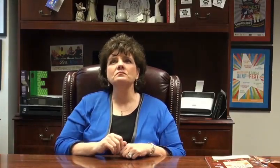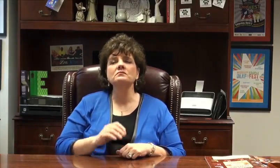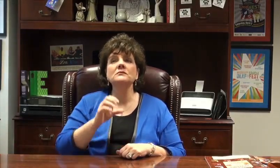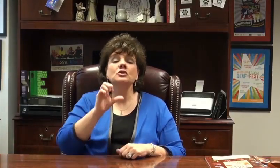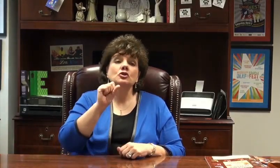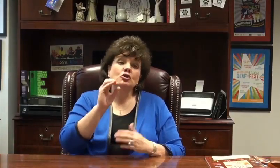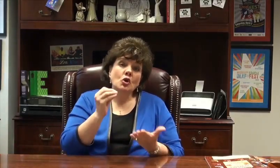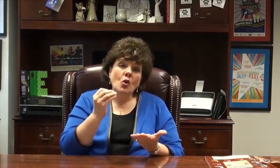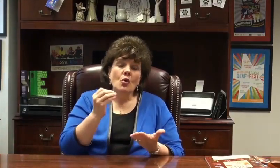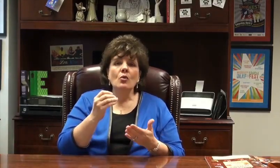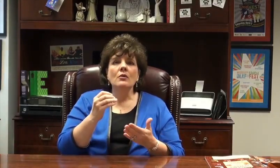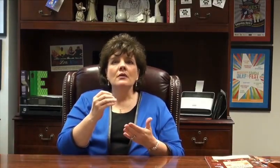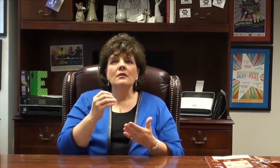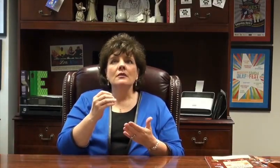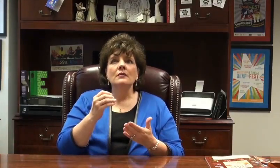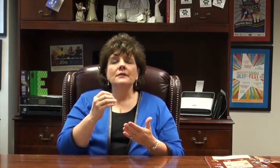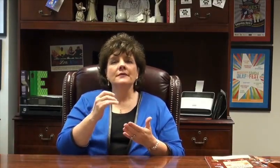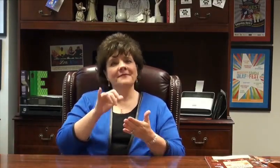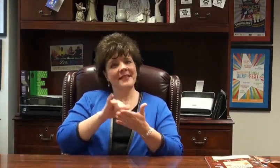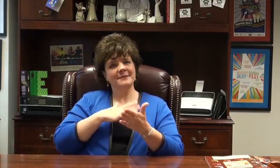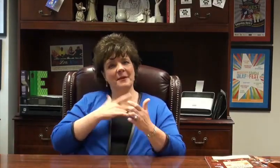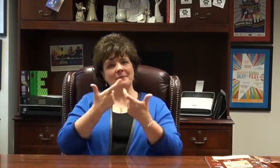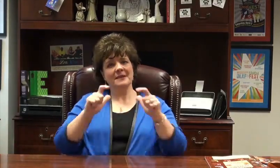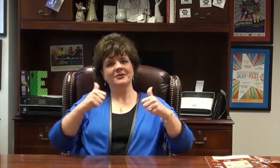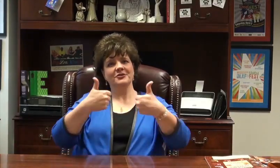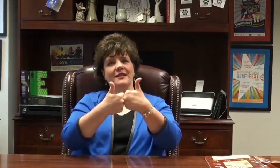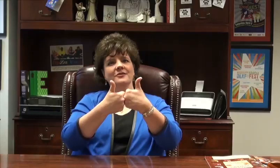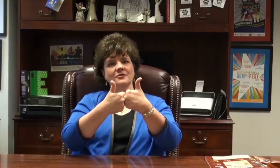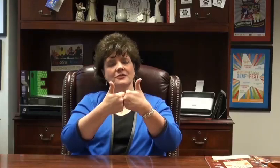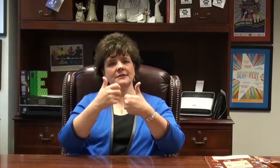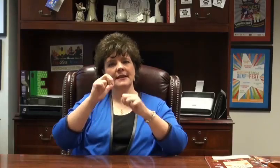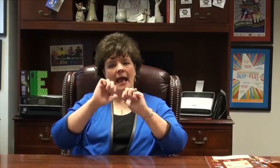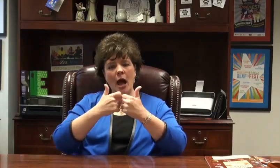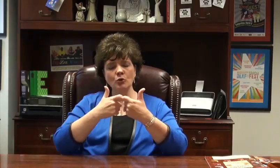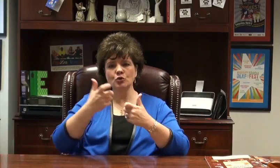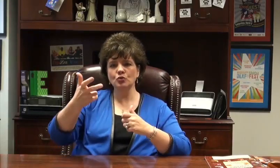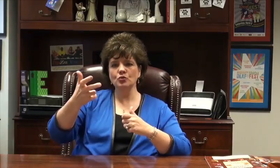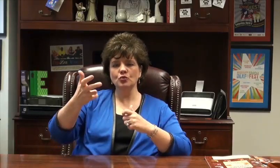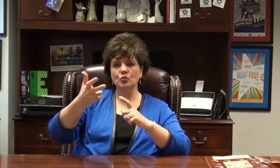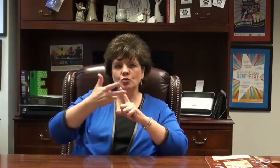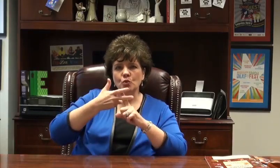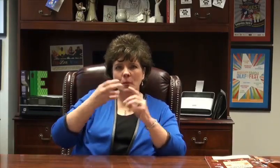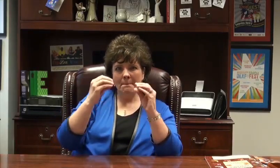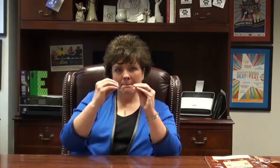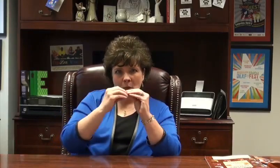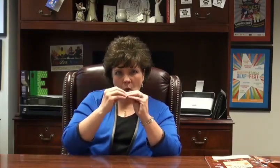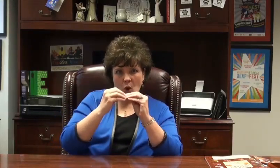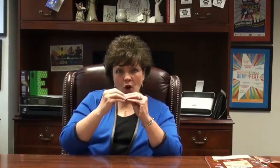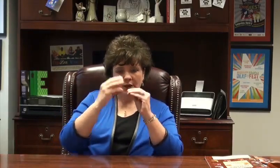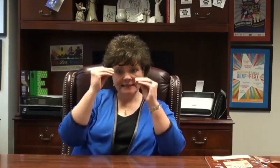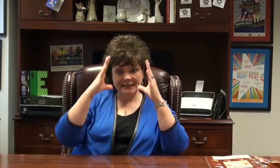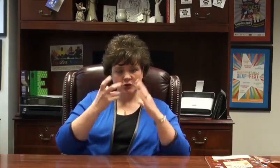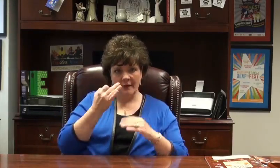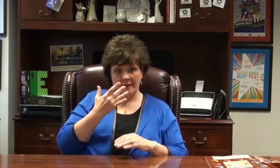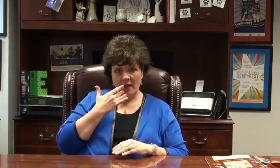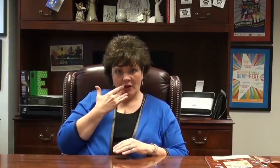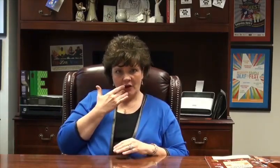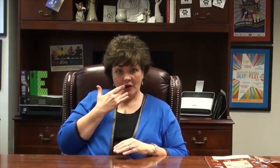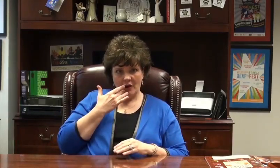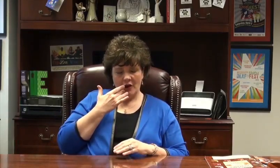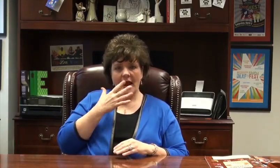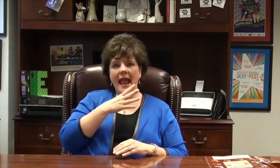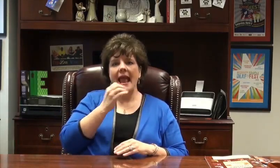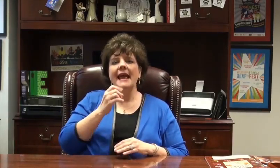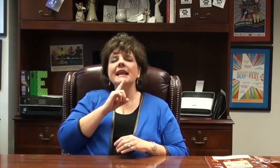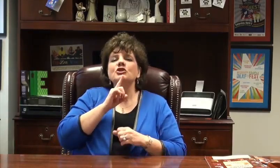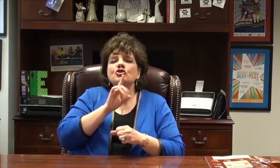So, that is really my biggest challenges: how to recruit more teachers of color and